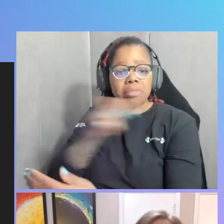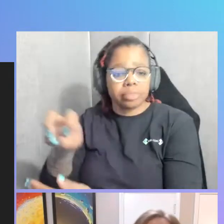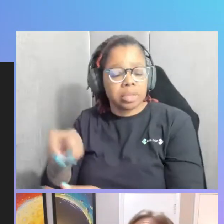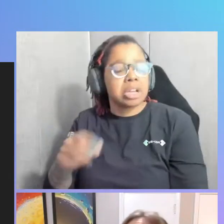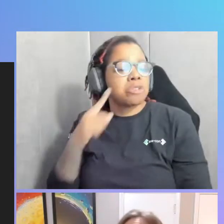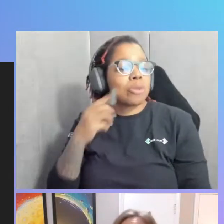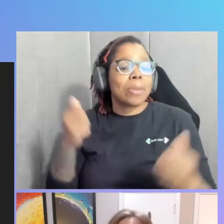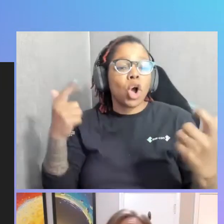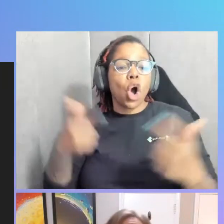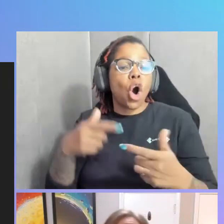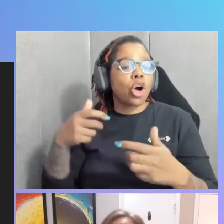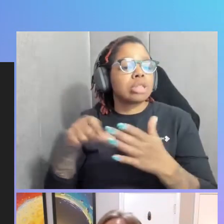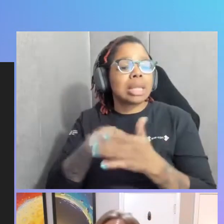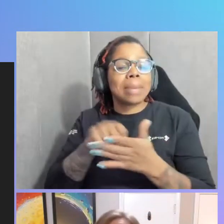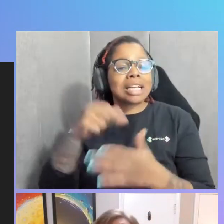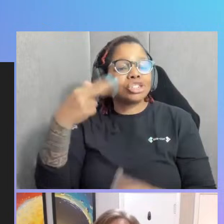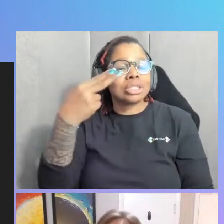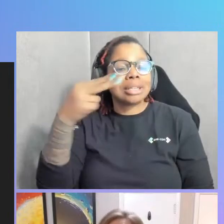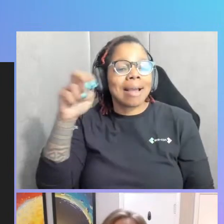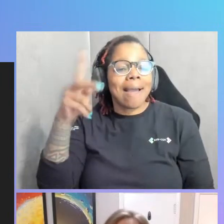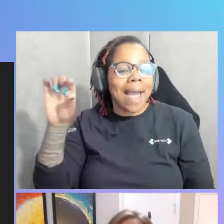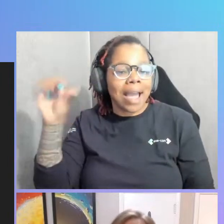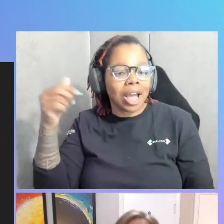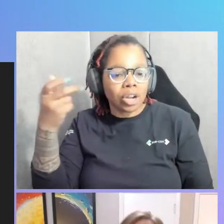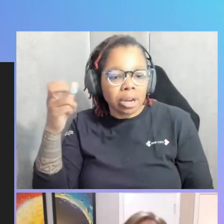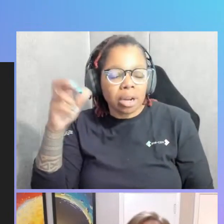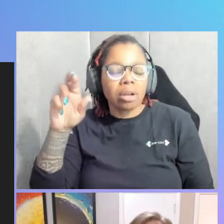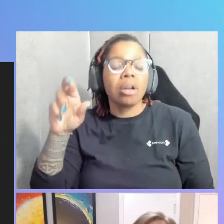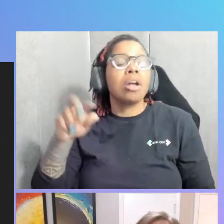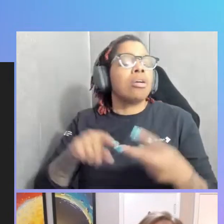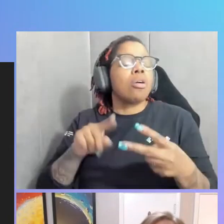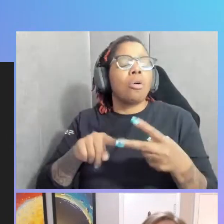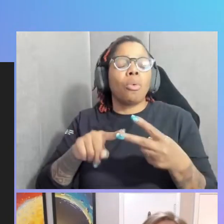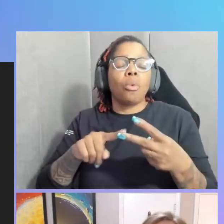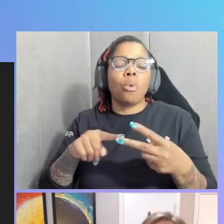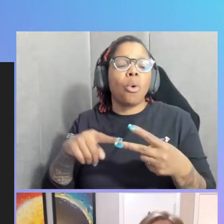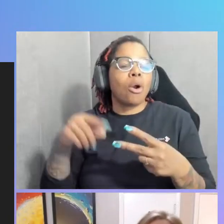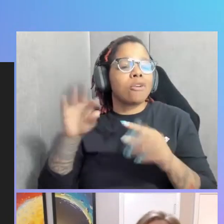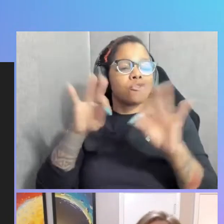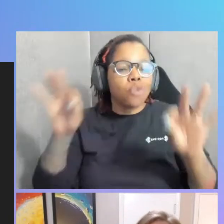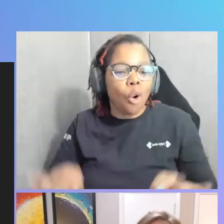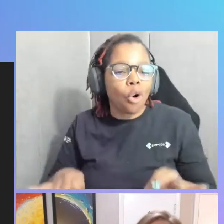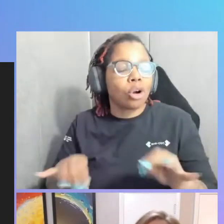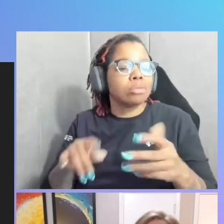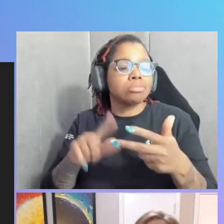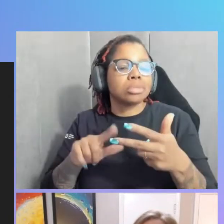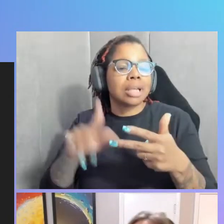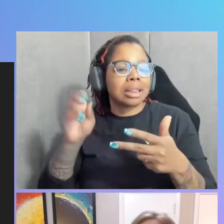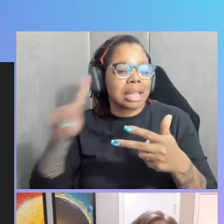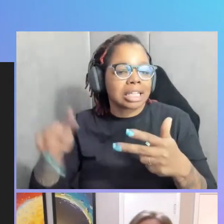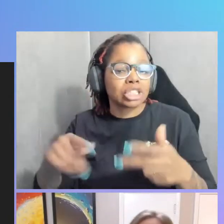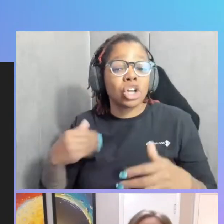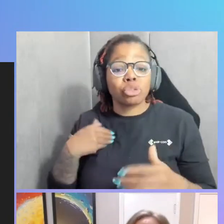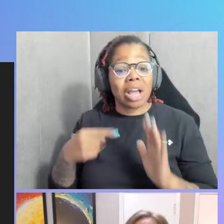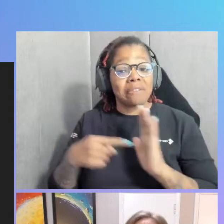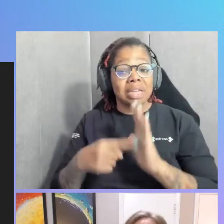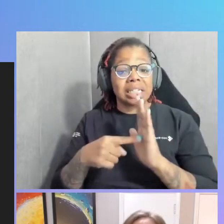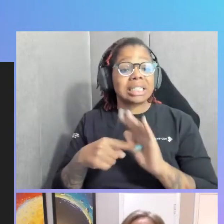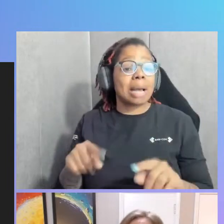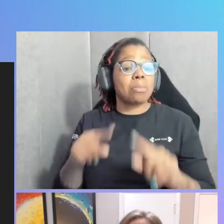headings or buttons or links or form controls. So I have an example of a screen reader menu